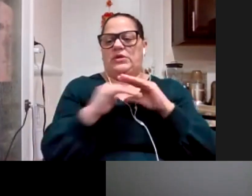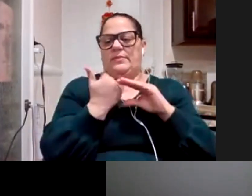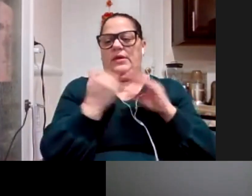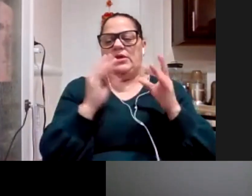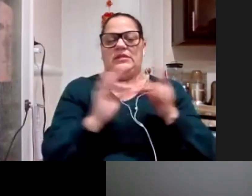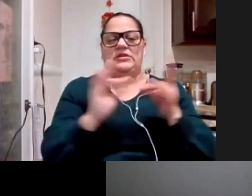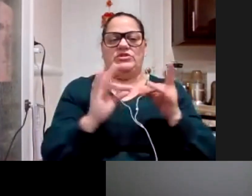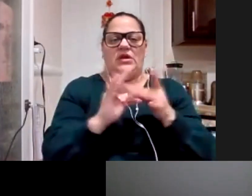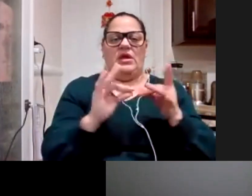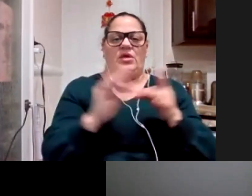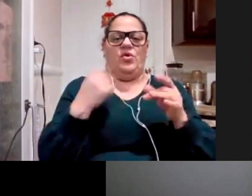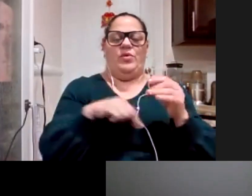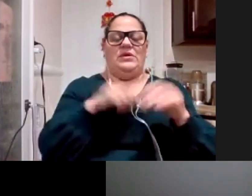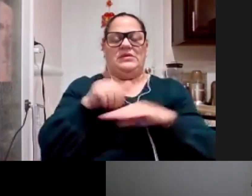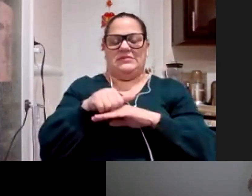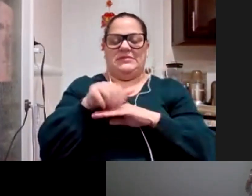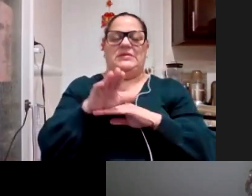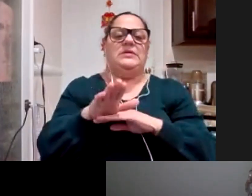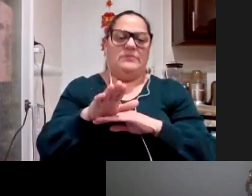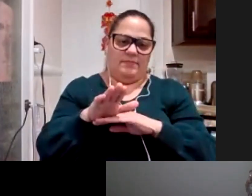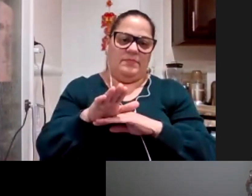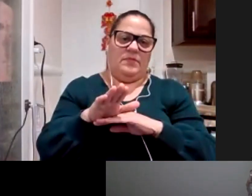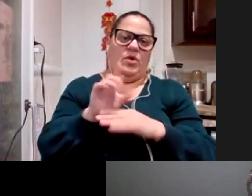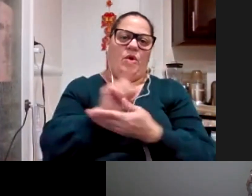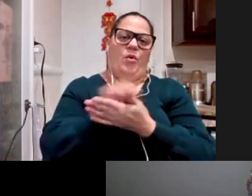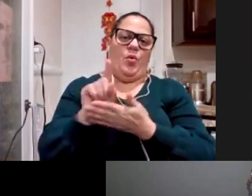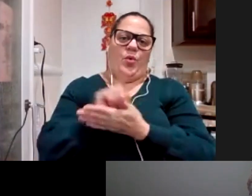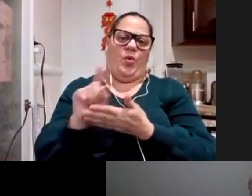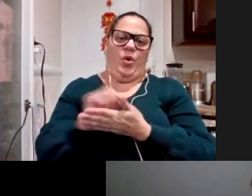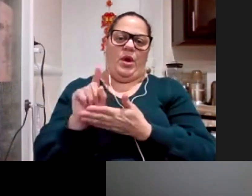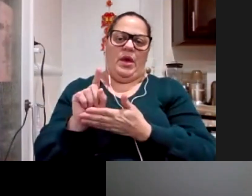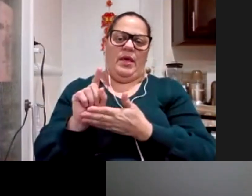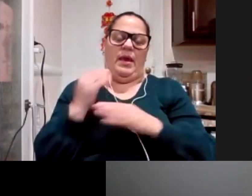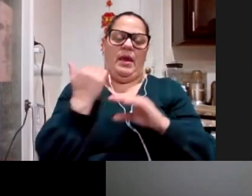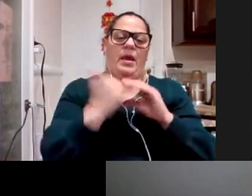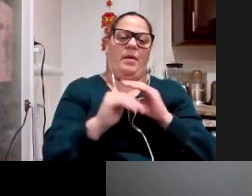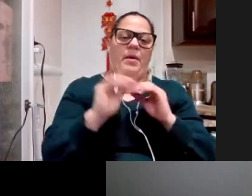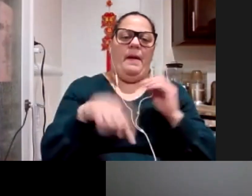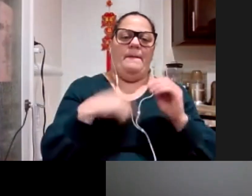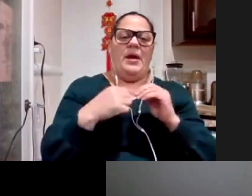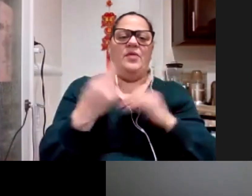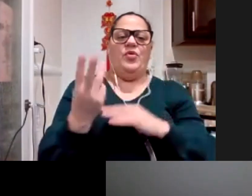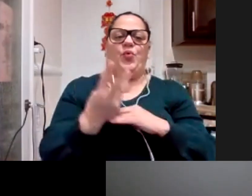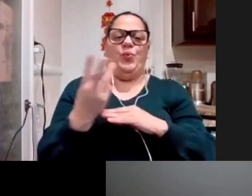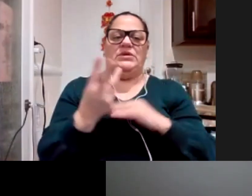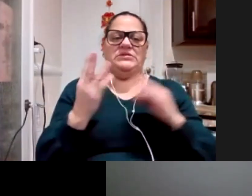um we send out the weekly email about the Wednesday meetings and then we're